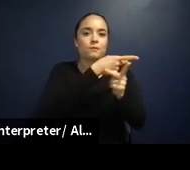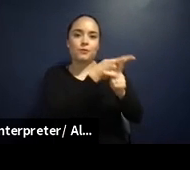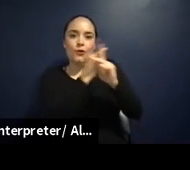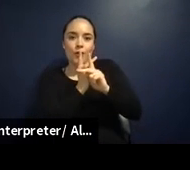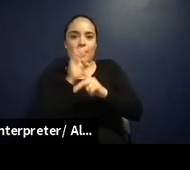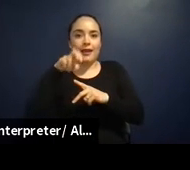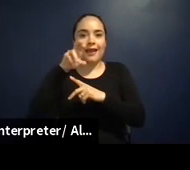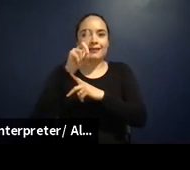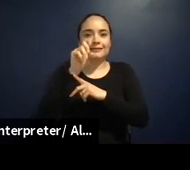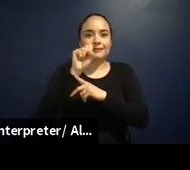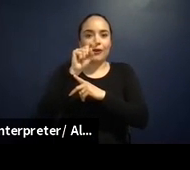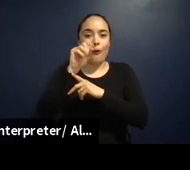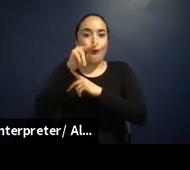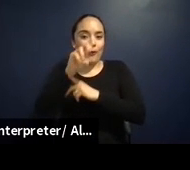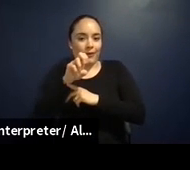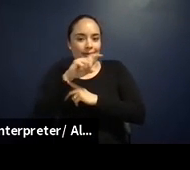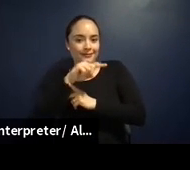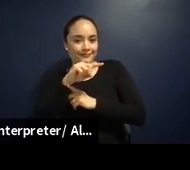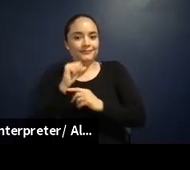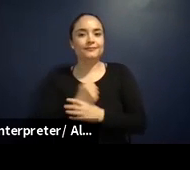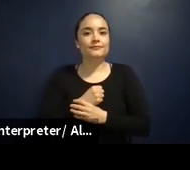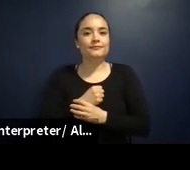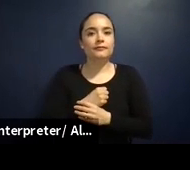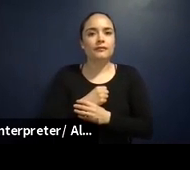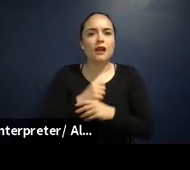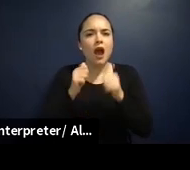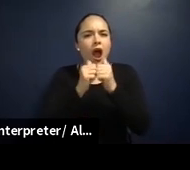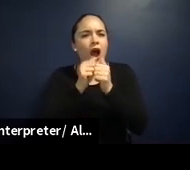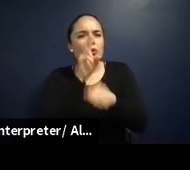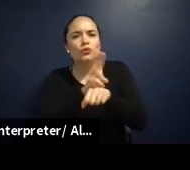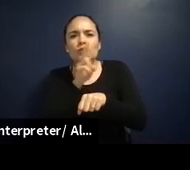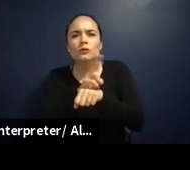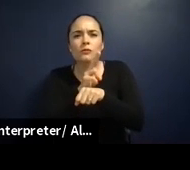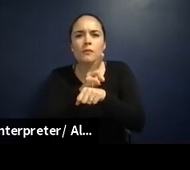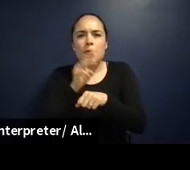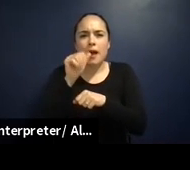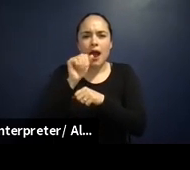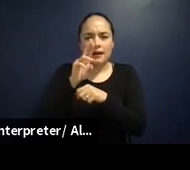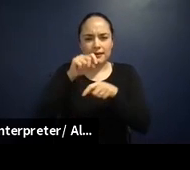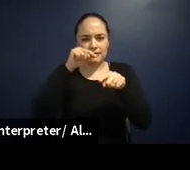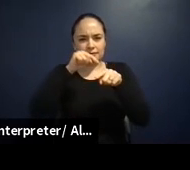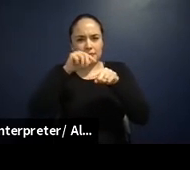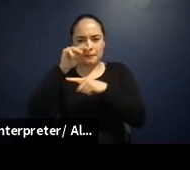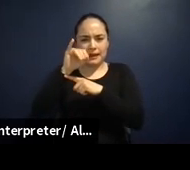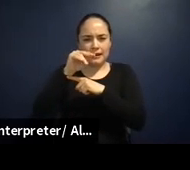use marble in the museum? [Kim]: Maybe, for sure, but before we do that, can't we break down the lapis into